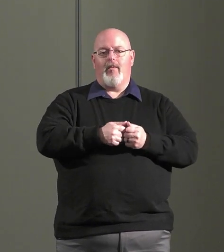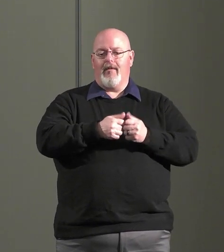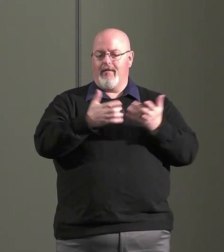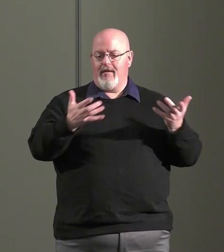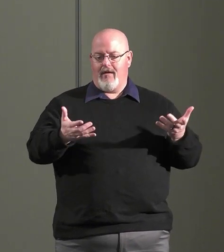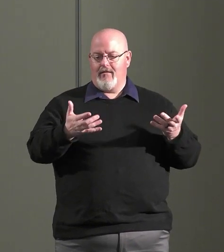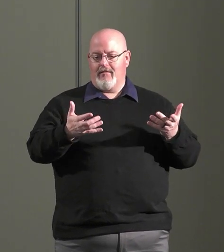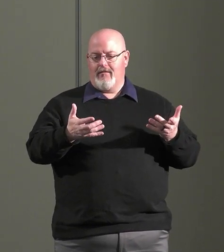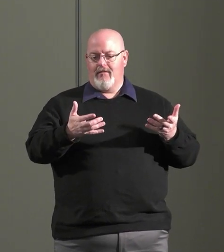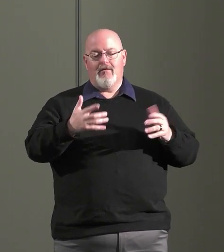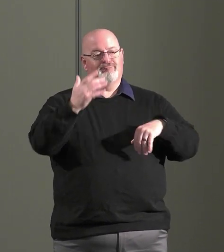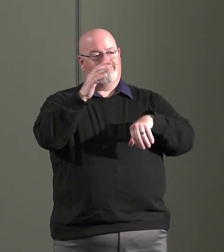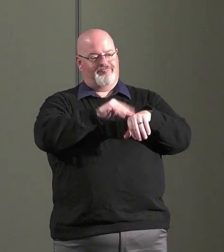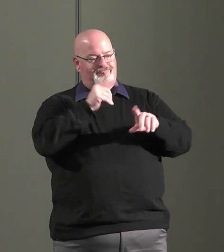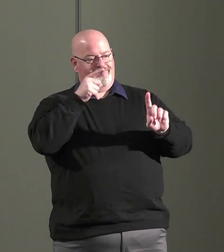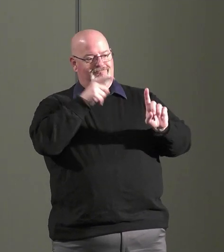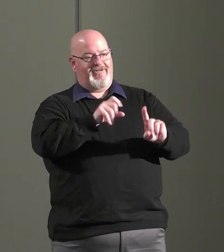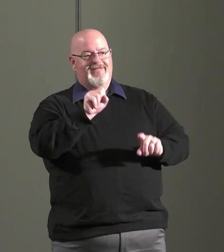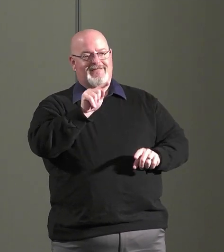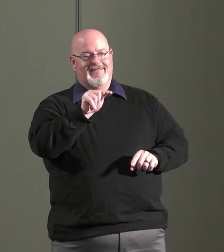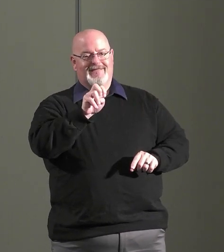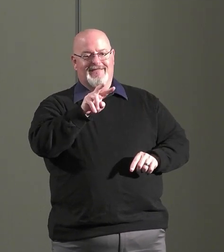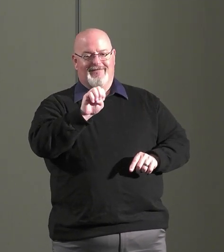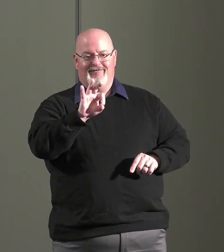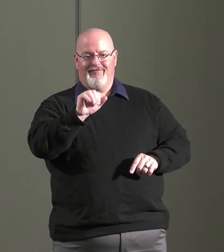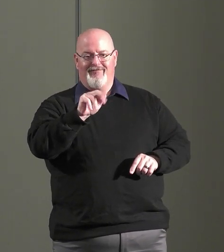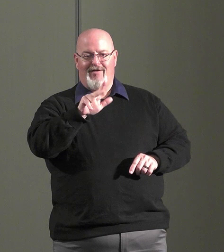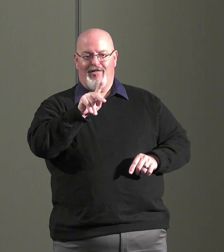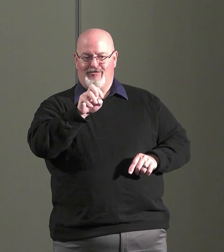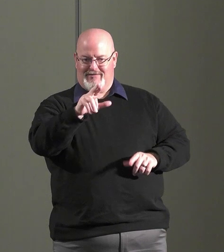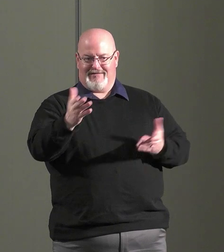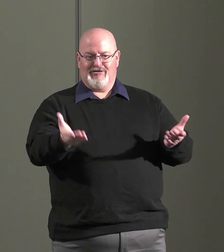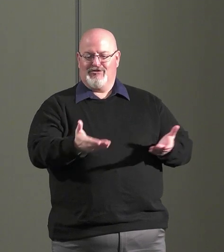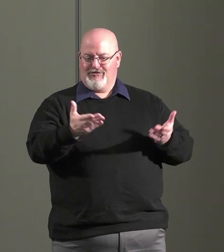out Steve that is here with us as well. .